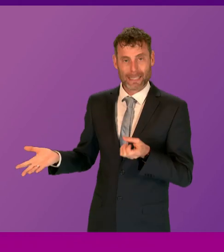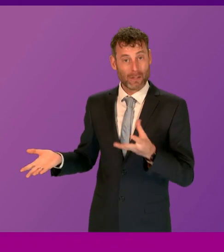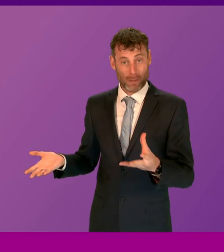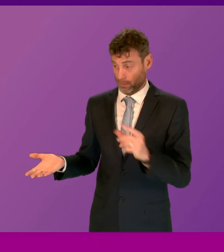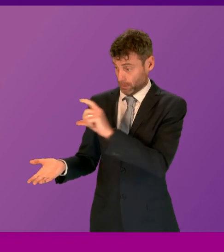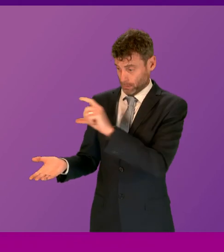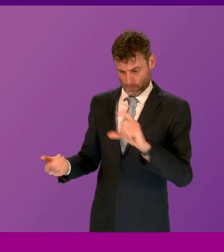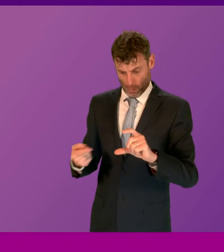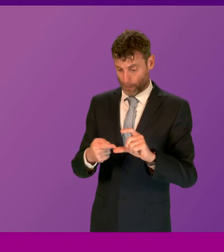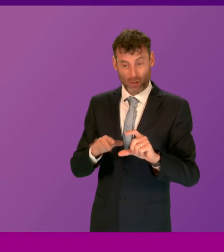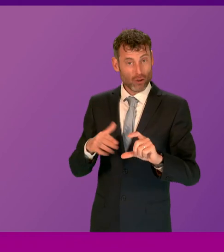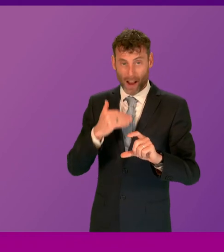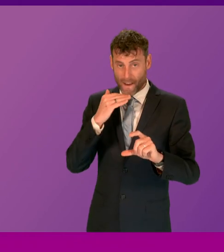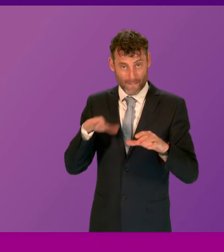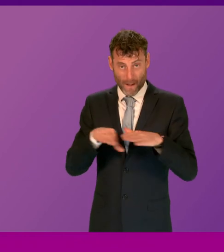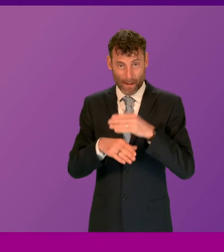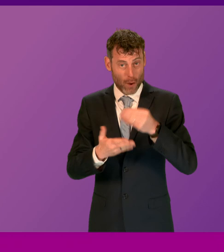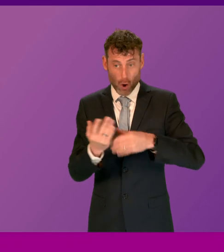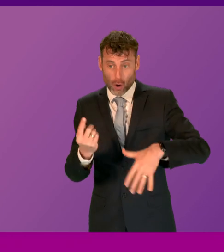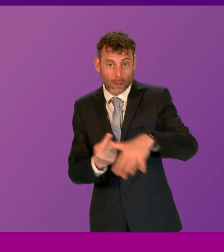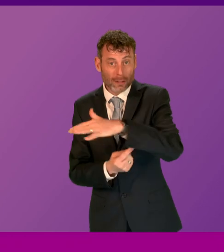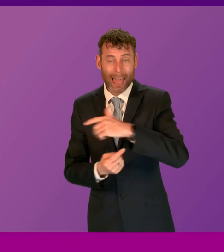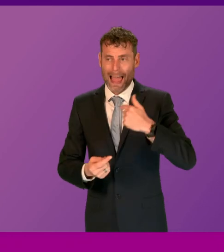They do not cover, for example, the recurring cost of the agenda for change pay deal.